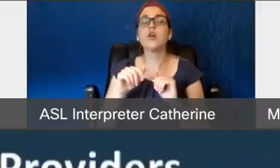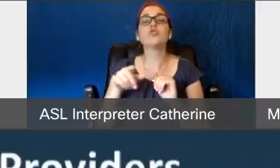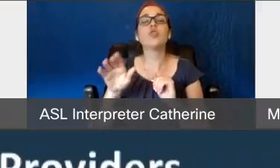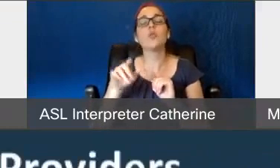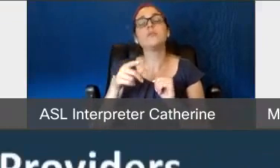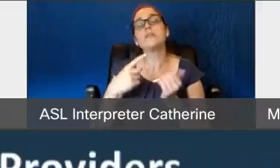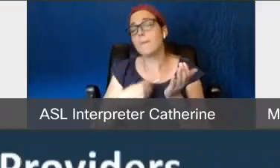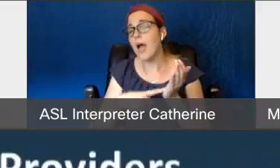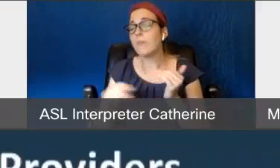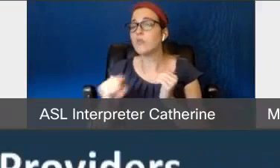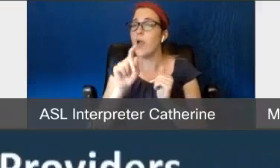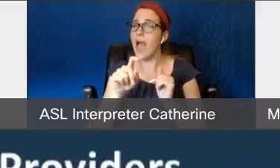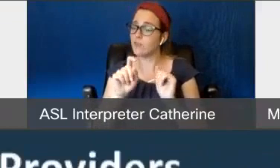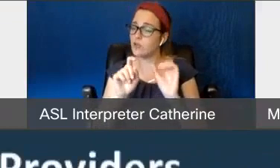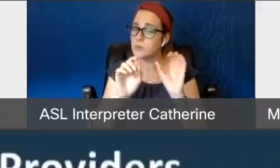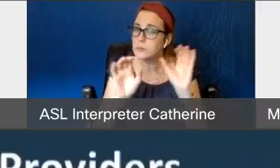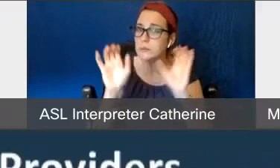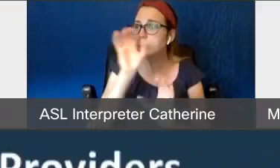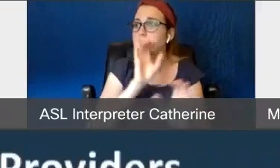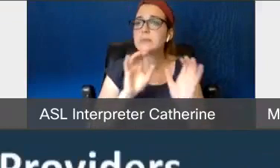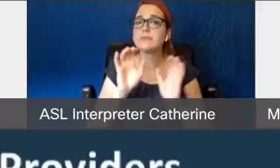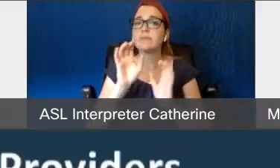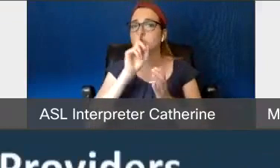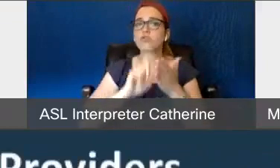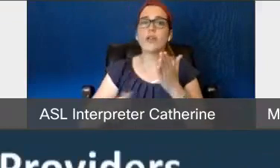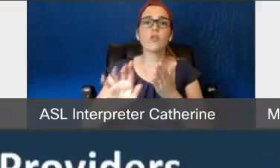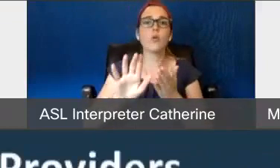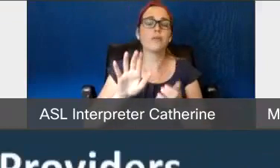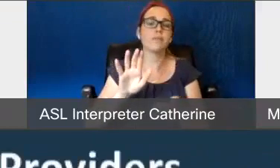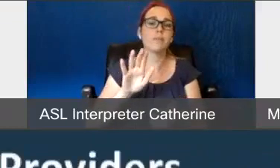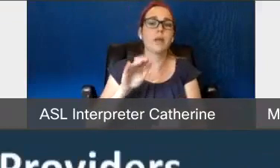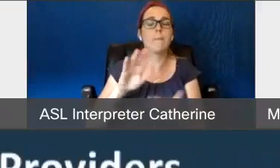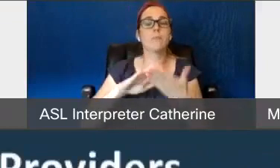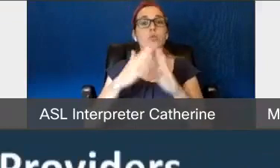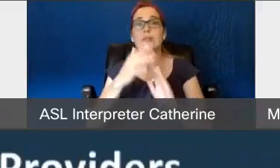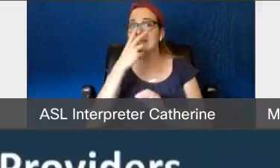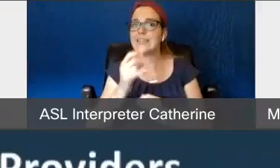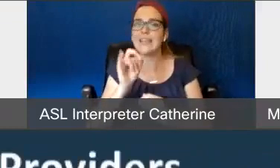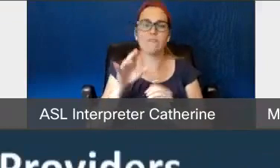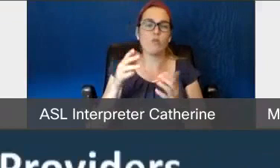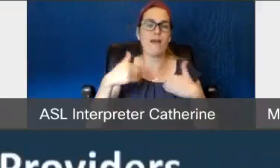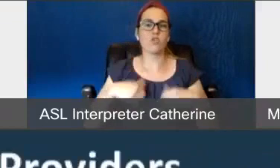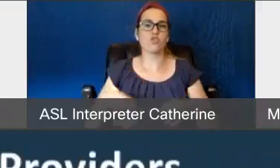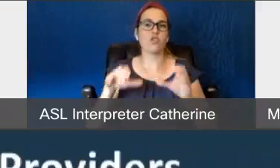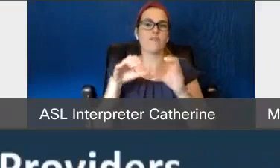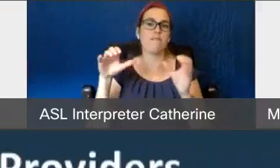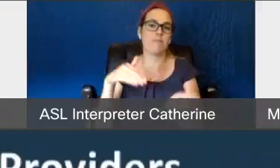to make sure that these are happening especially with buprenorphine I know it's in the toolkit so I'll talk about it briefly